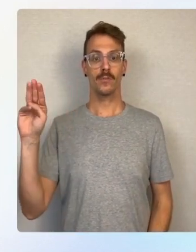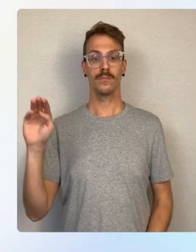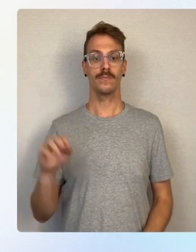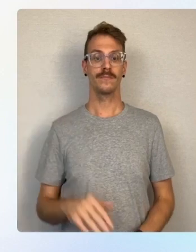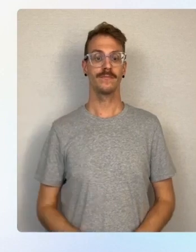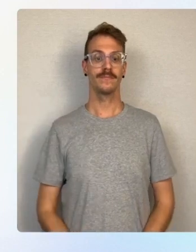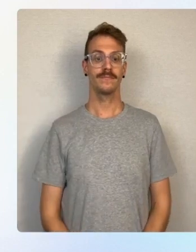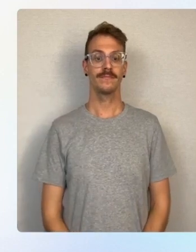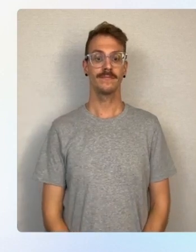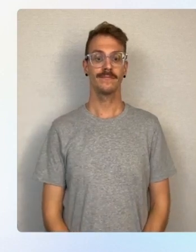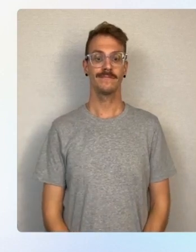[Woman] Mega boom.